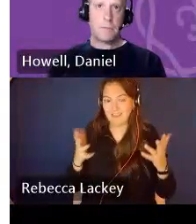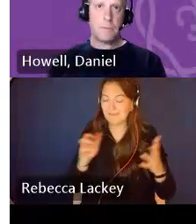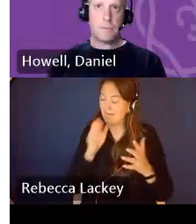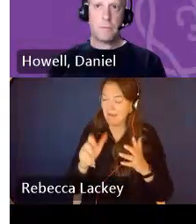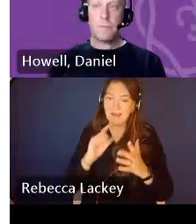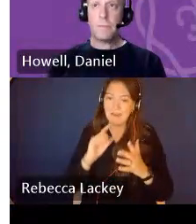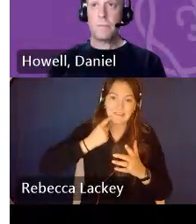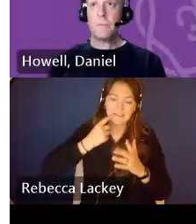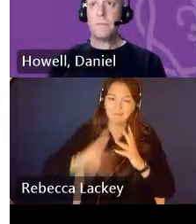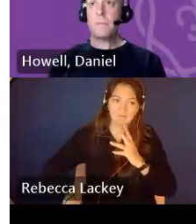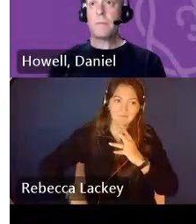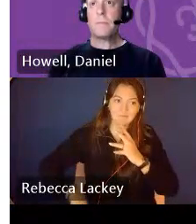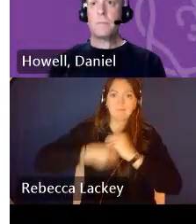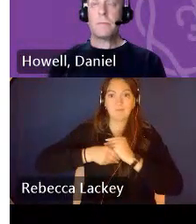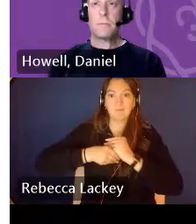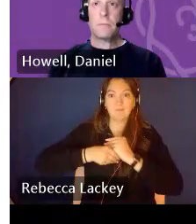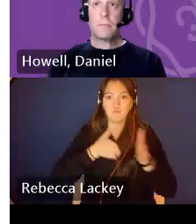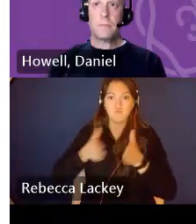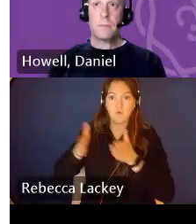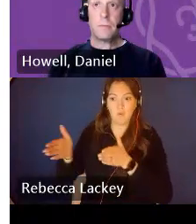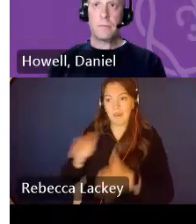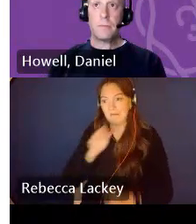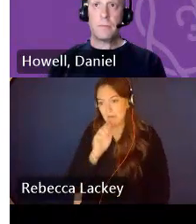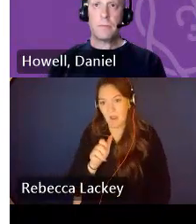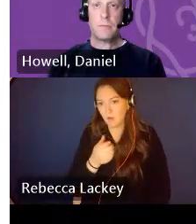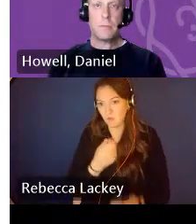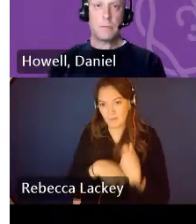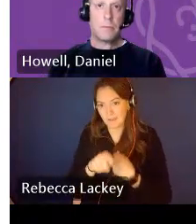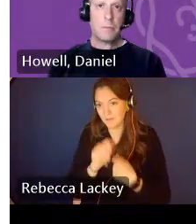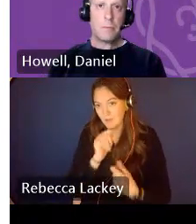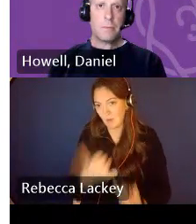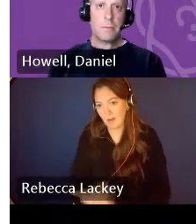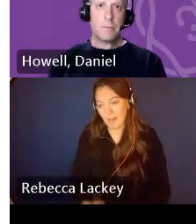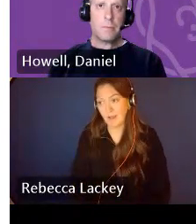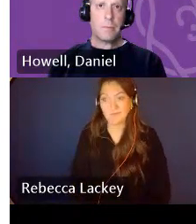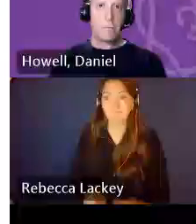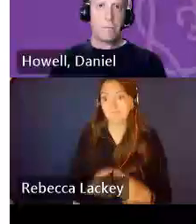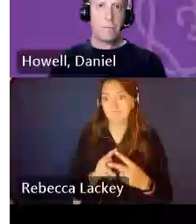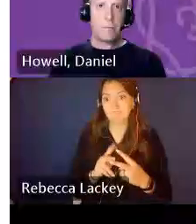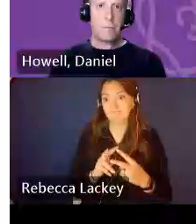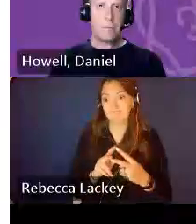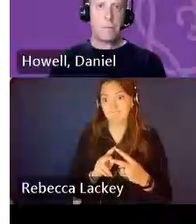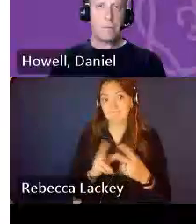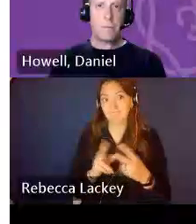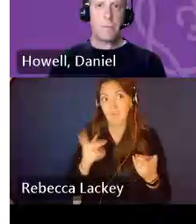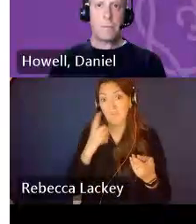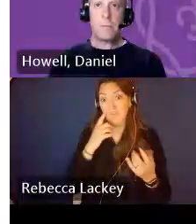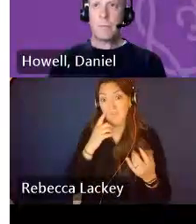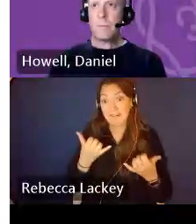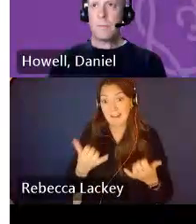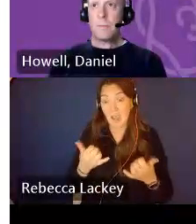amount of roadway pavement replacement either side. So, for now, it's just a bridge that's